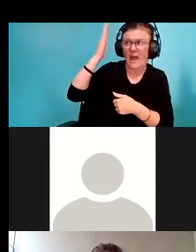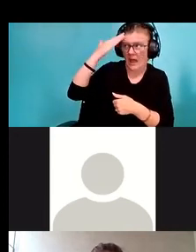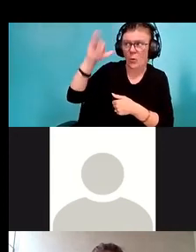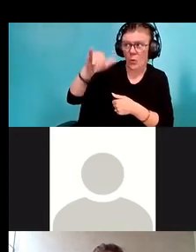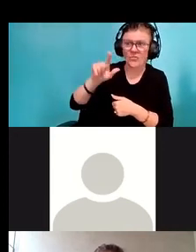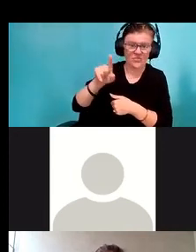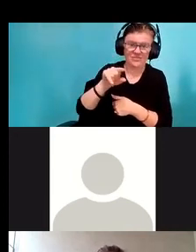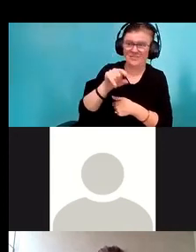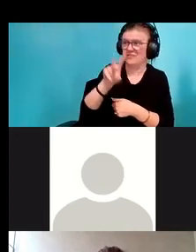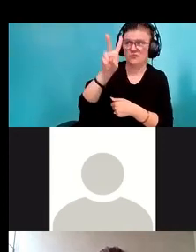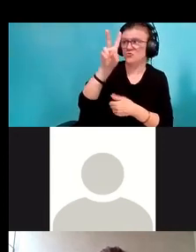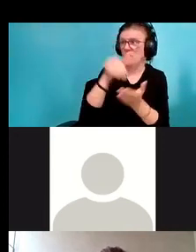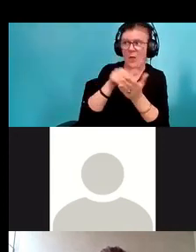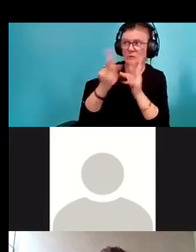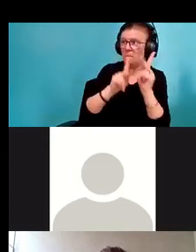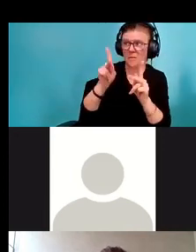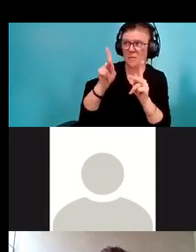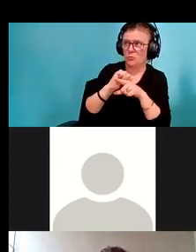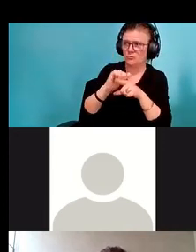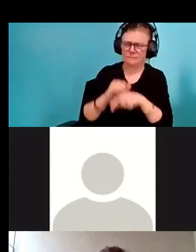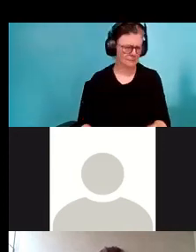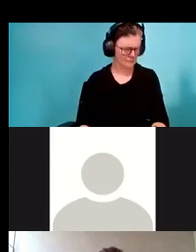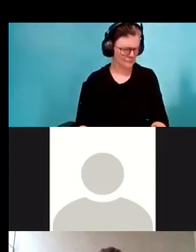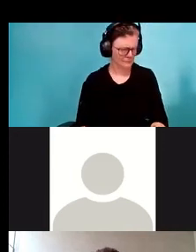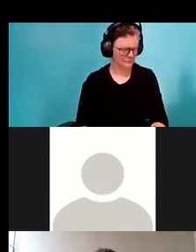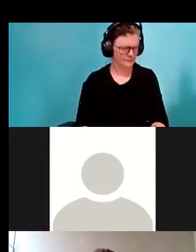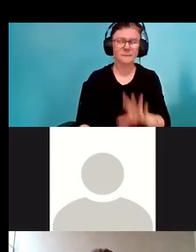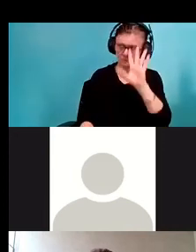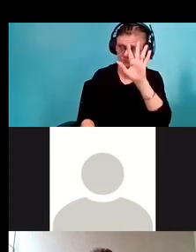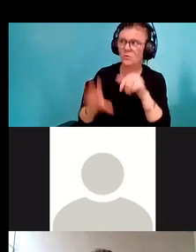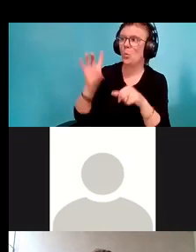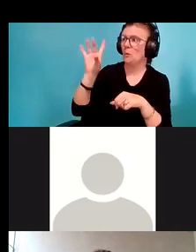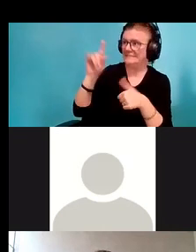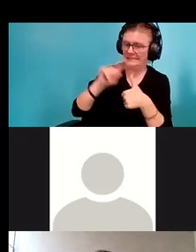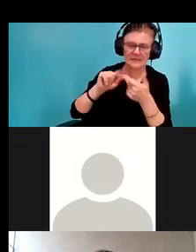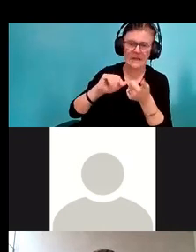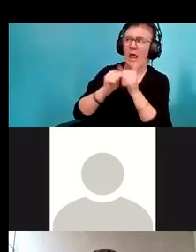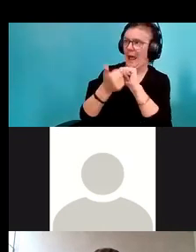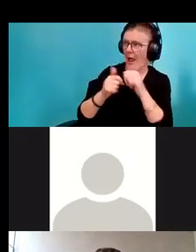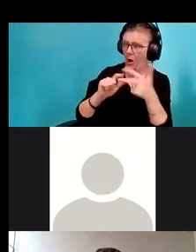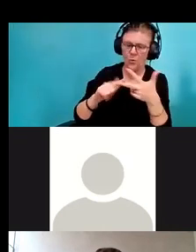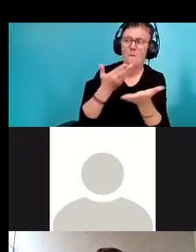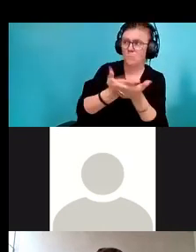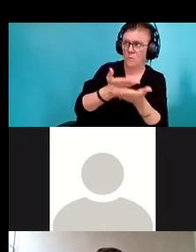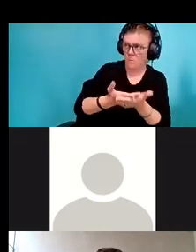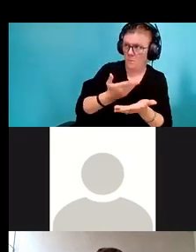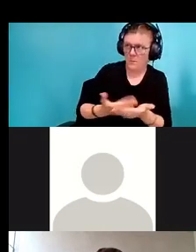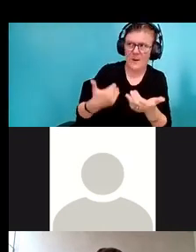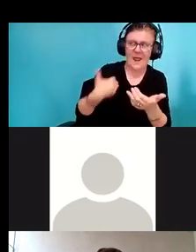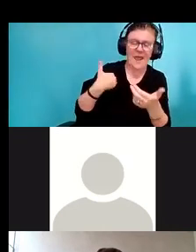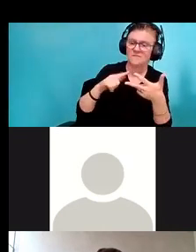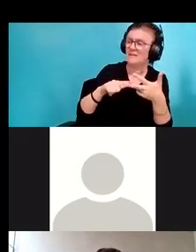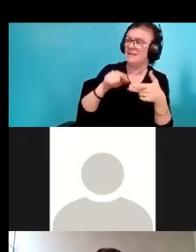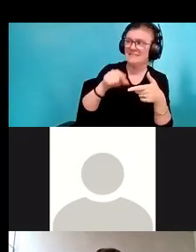please write us a note in this question and say, this is what we did. This is how we were able to do it. These are not typos.